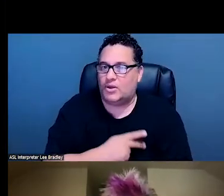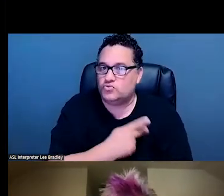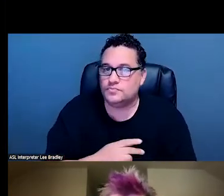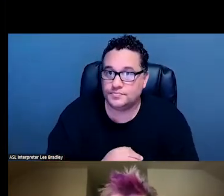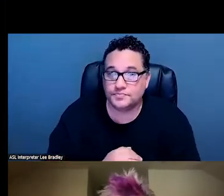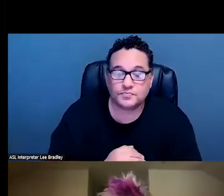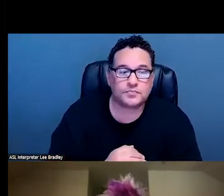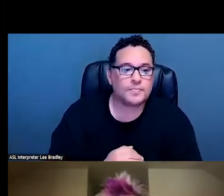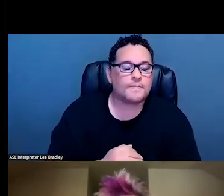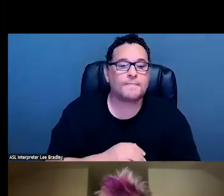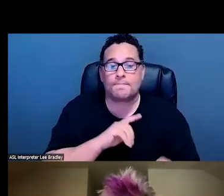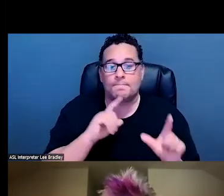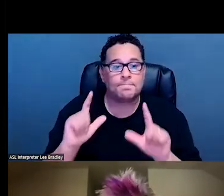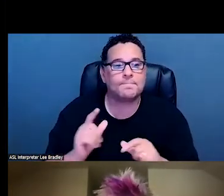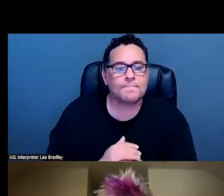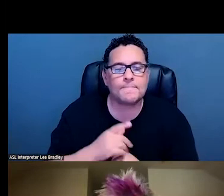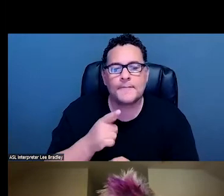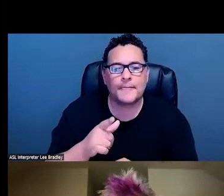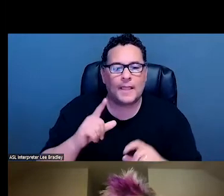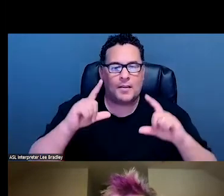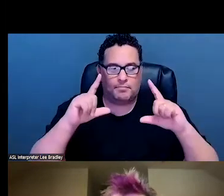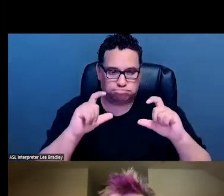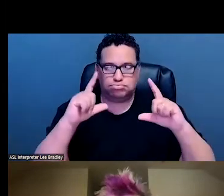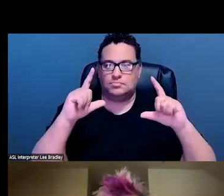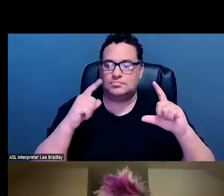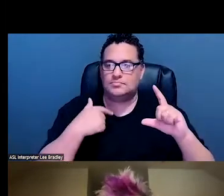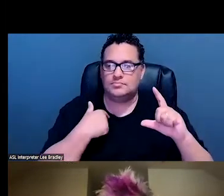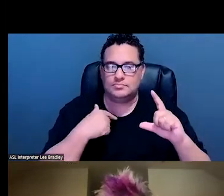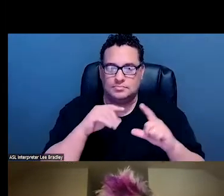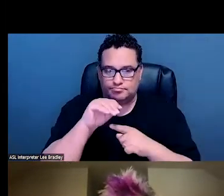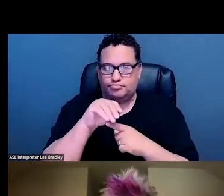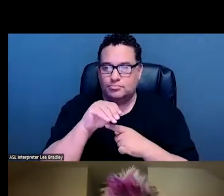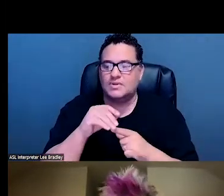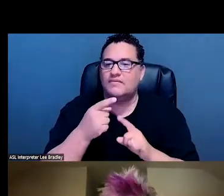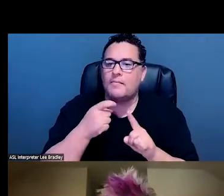SO HERE ARE A COUPLE OF SCREEN SHOTS I GRABBED FROM ONE OF THE PROGRAMS THAT IS USED FOR DATA